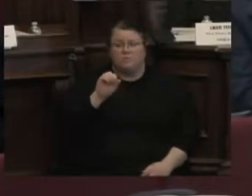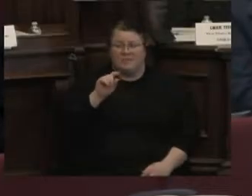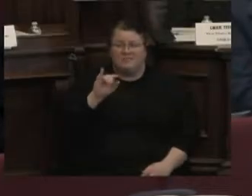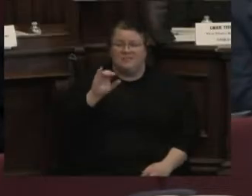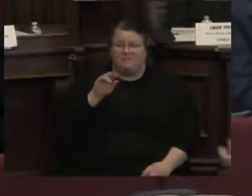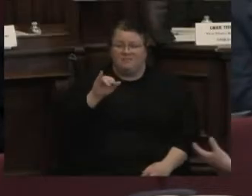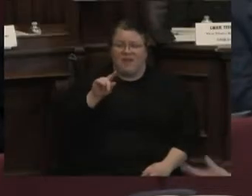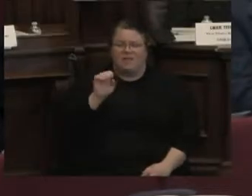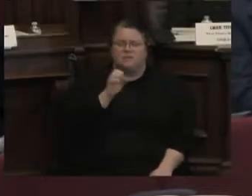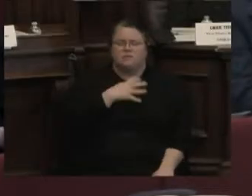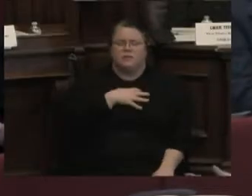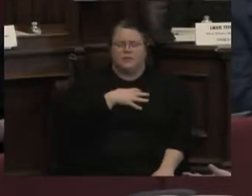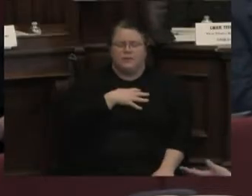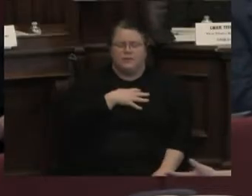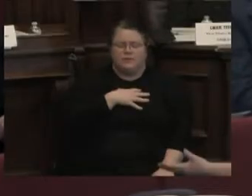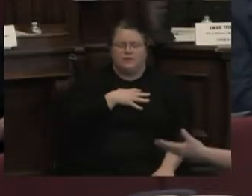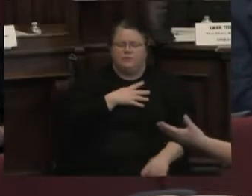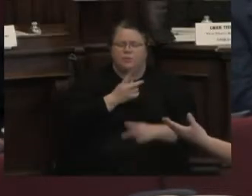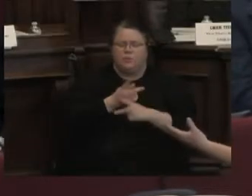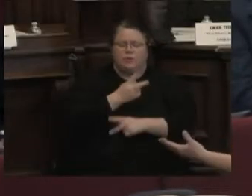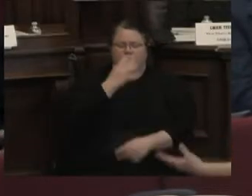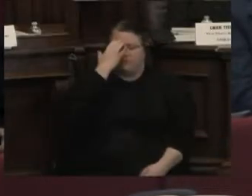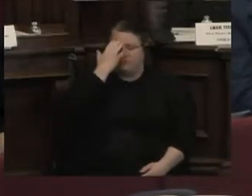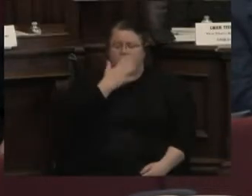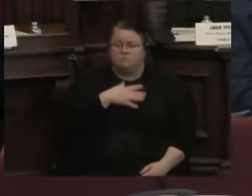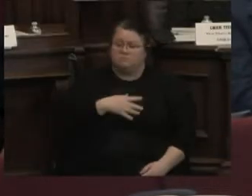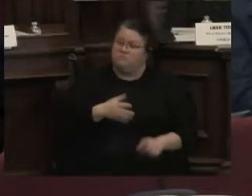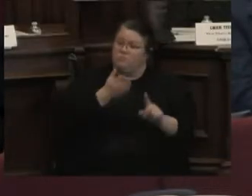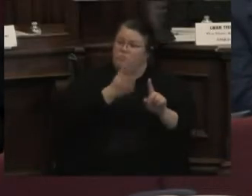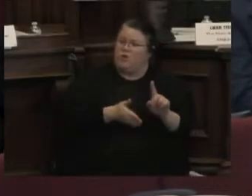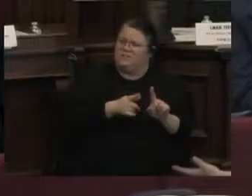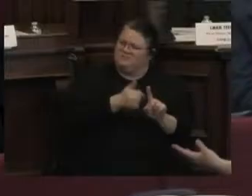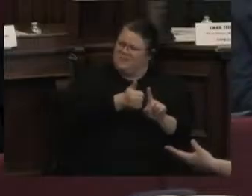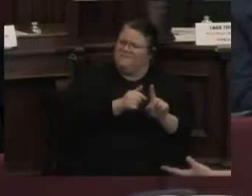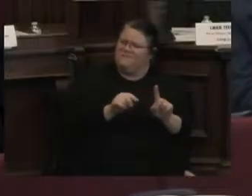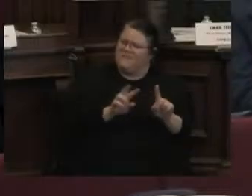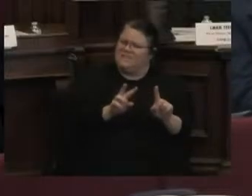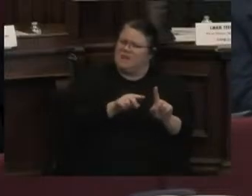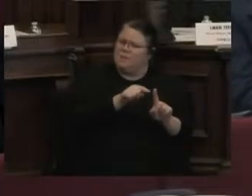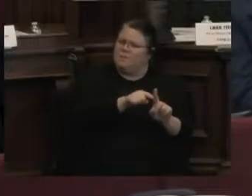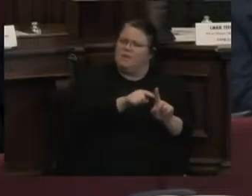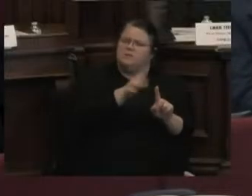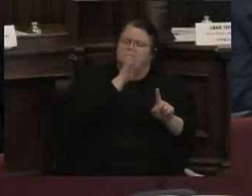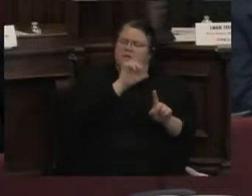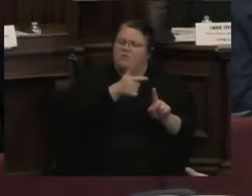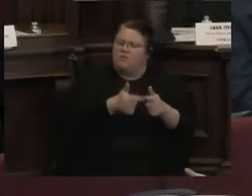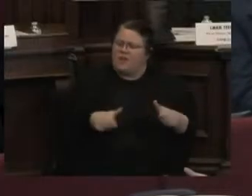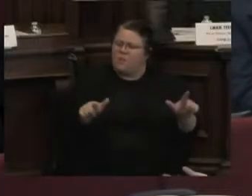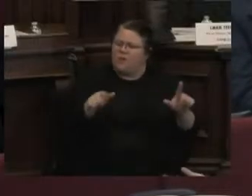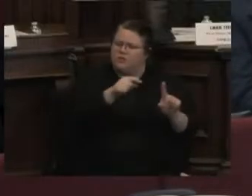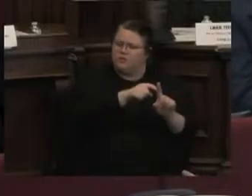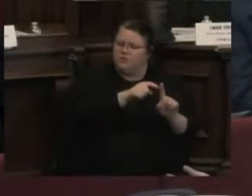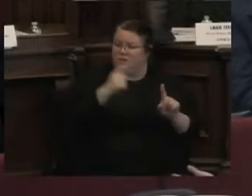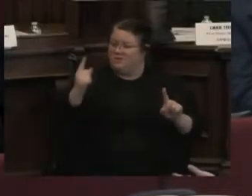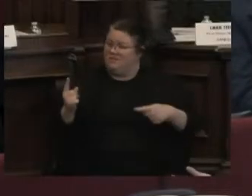seems to be a lot of very tense situations. Domestic violence is one of the worst, where you